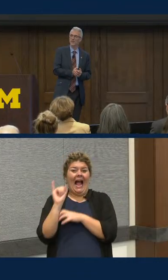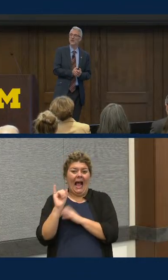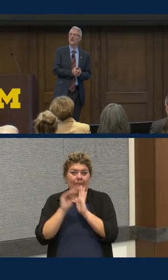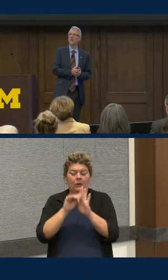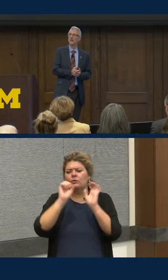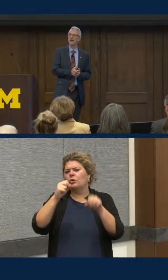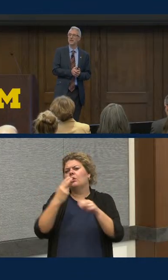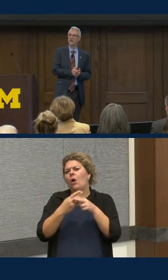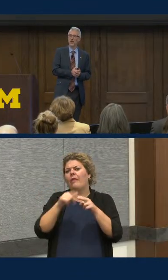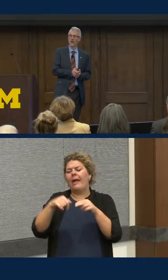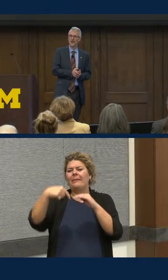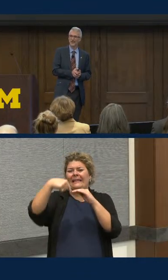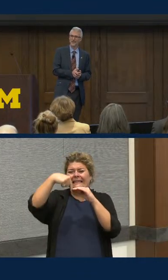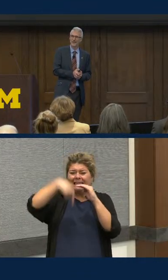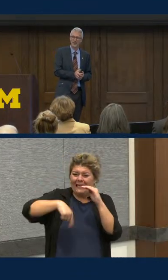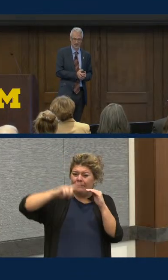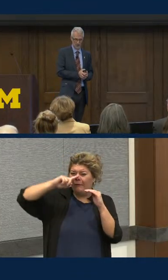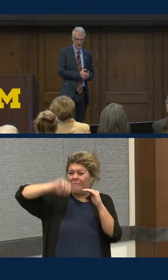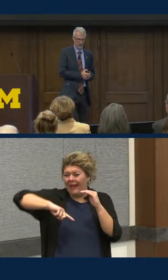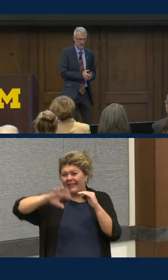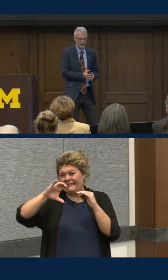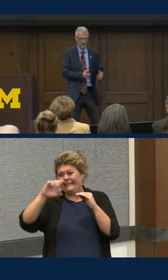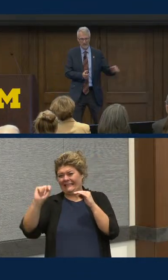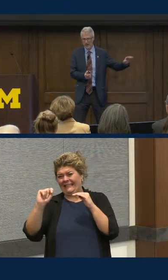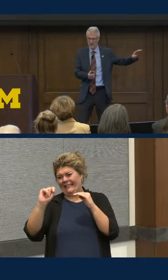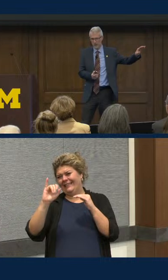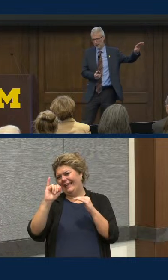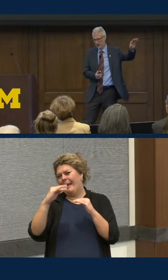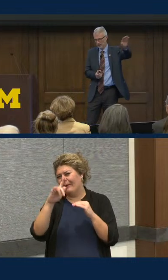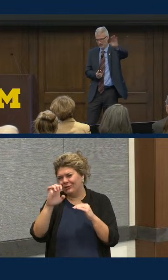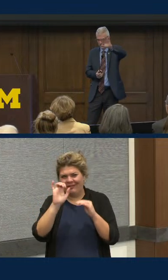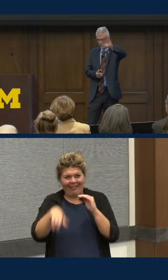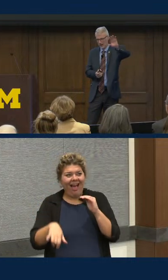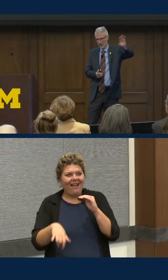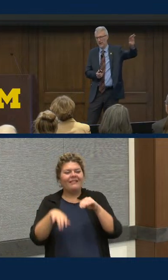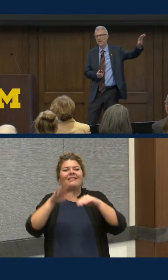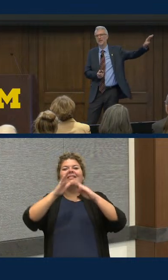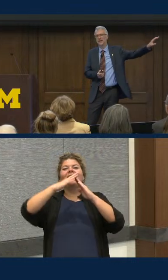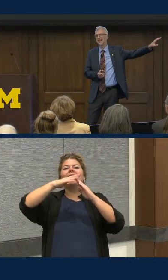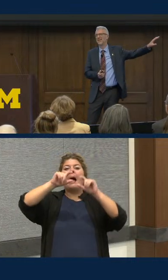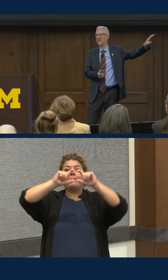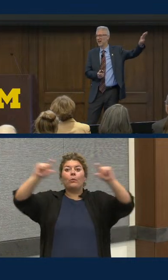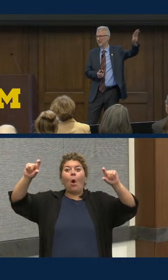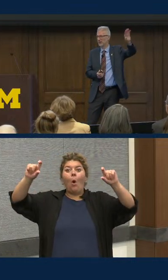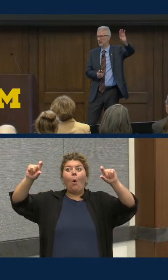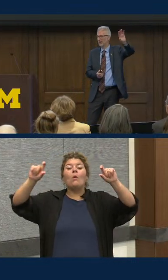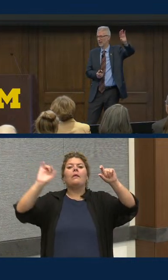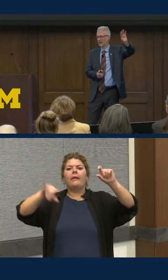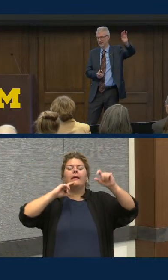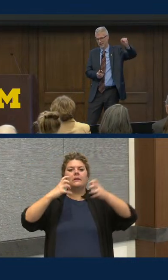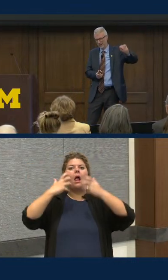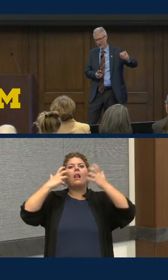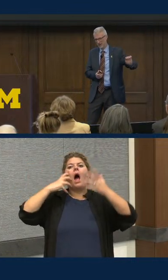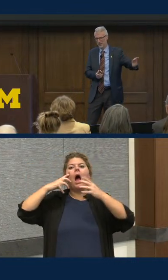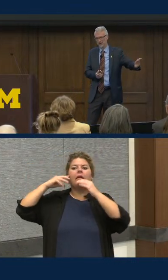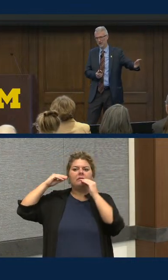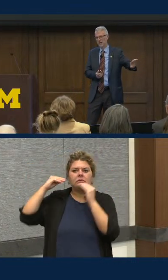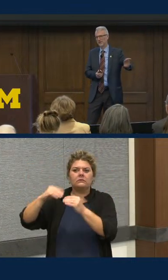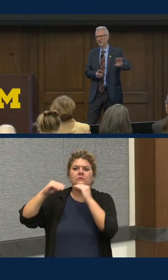deep fake CT images. The top row is a method that takes a lot of training data. The middle